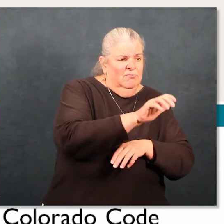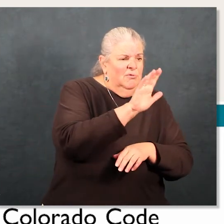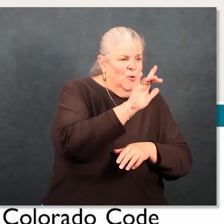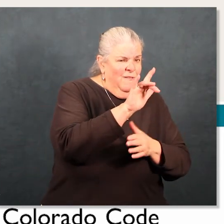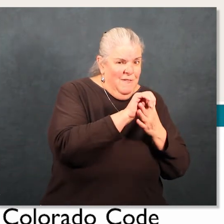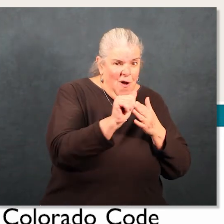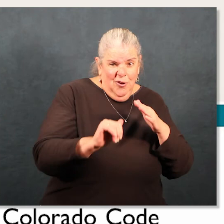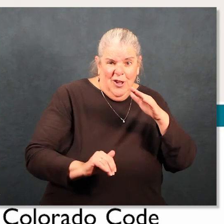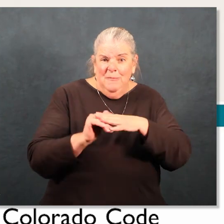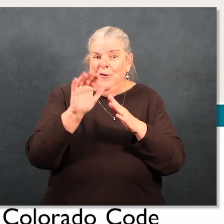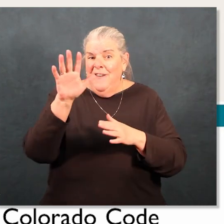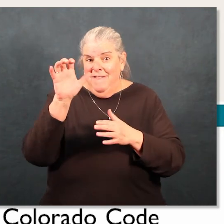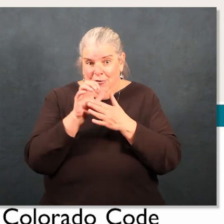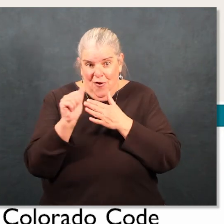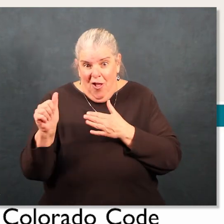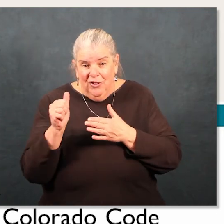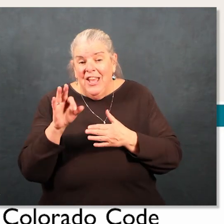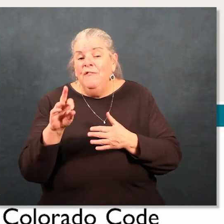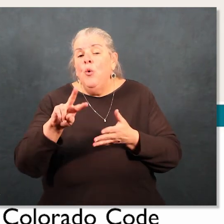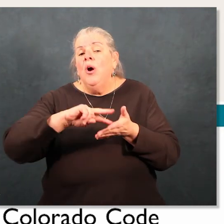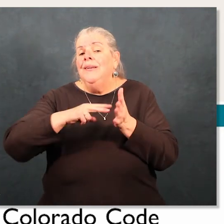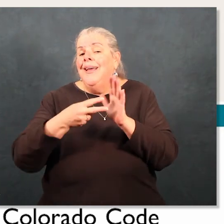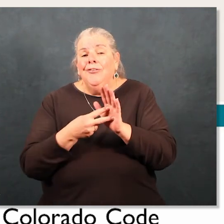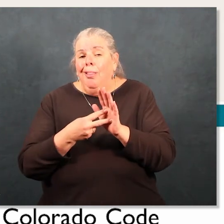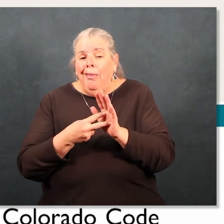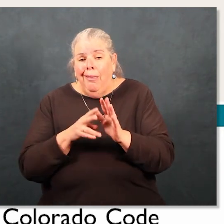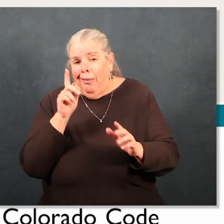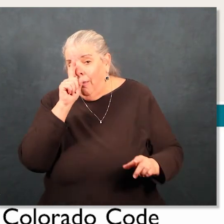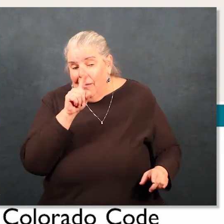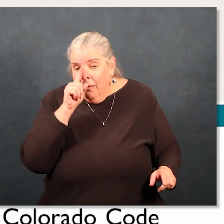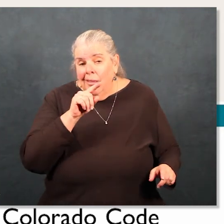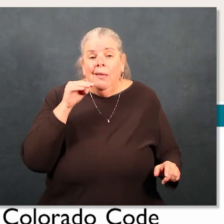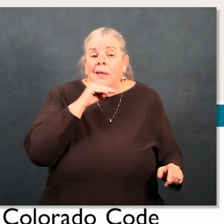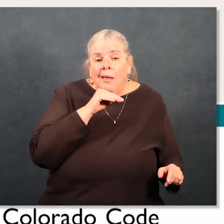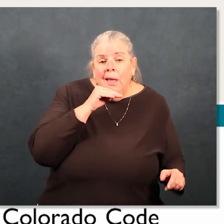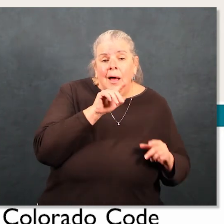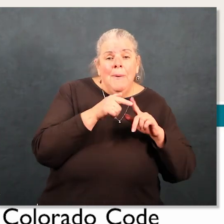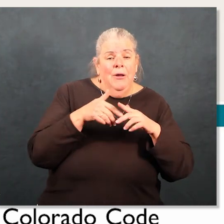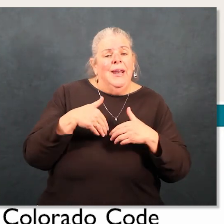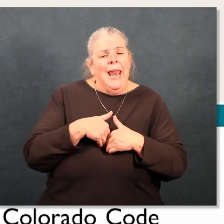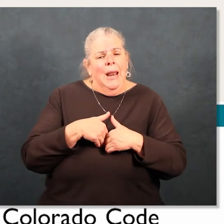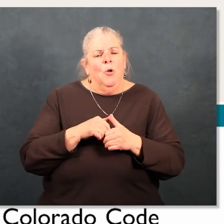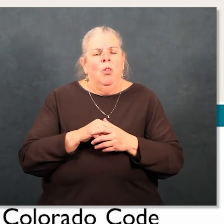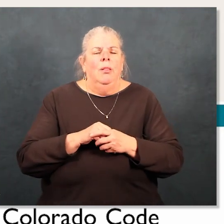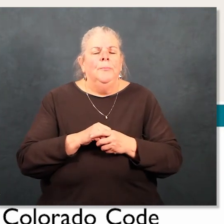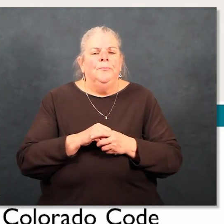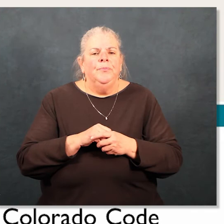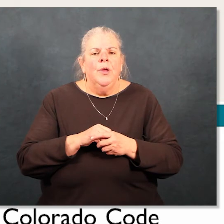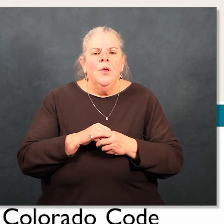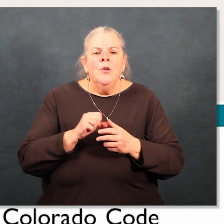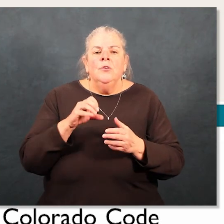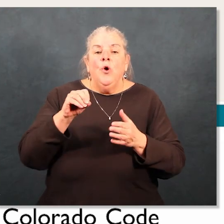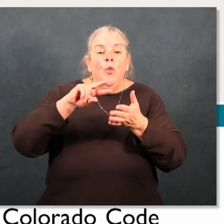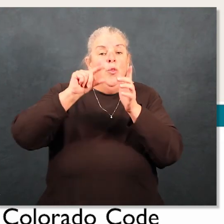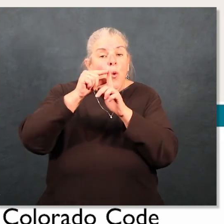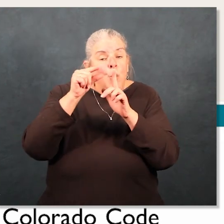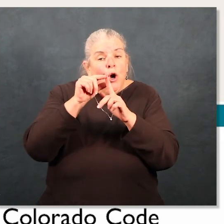if you're intentionally misrepresenting, an animal. And so the word, intentional is important there.